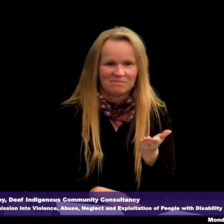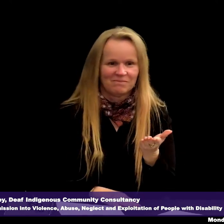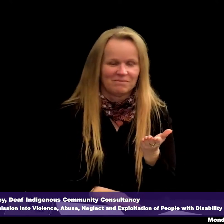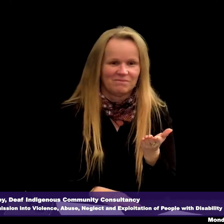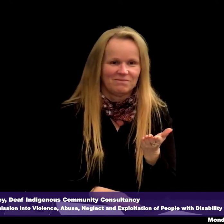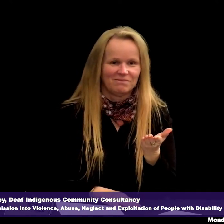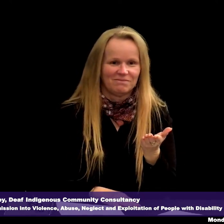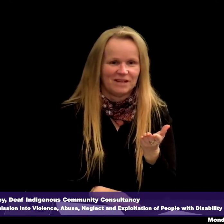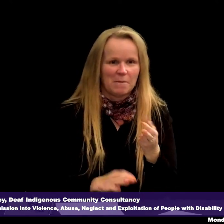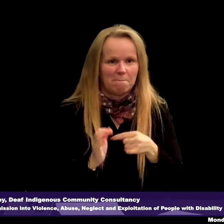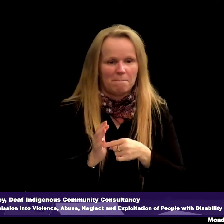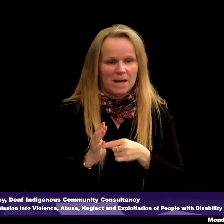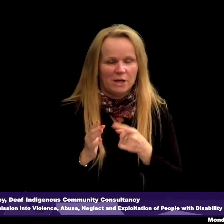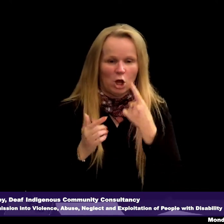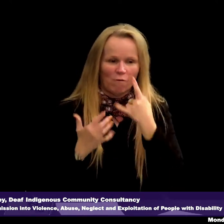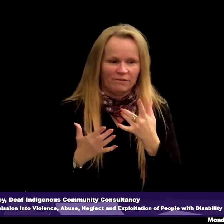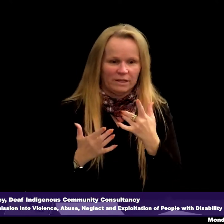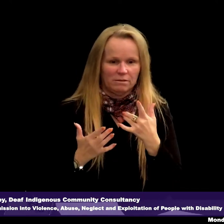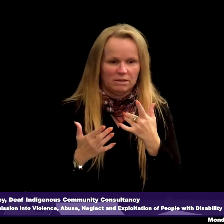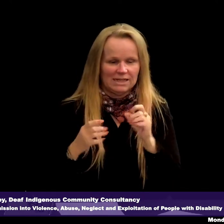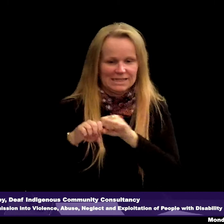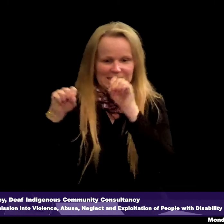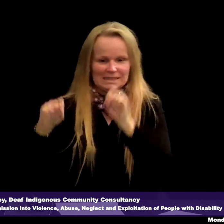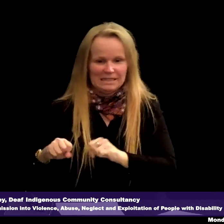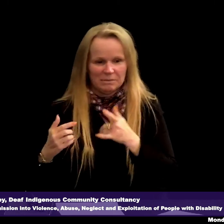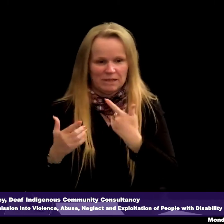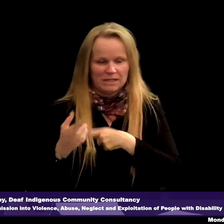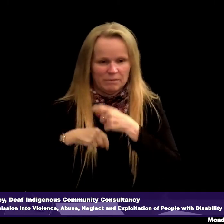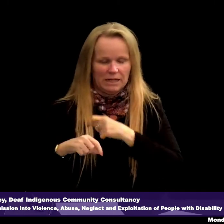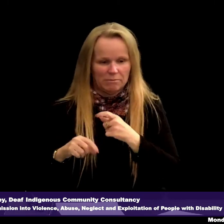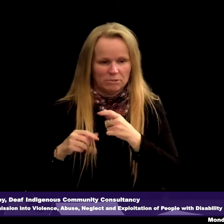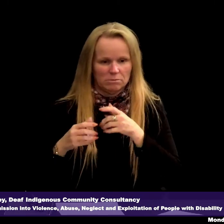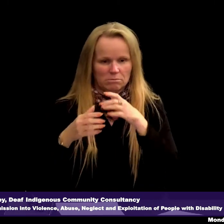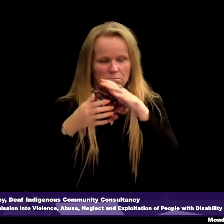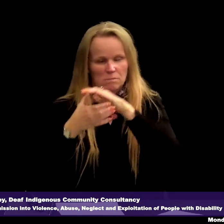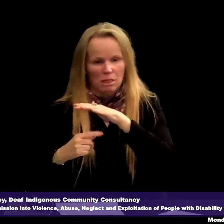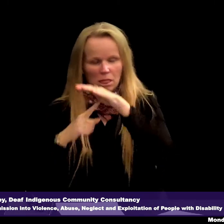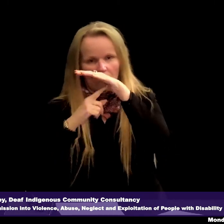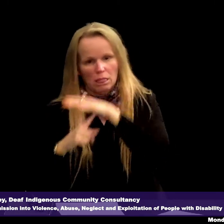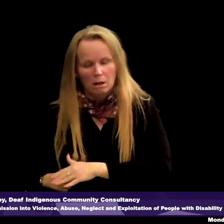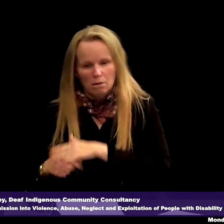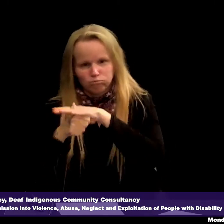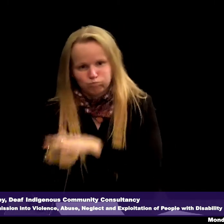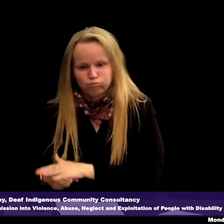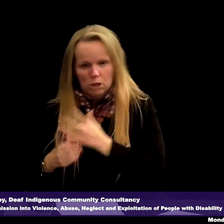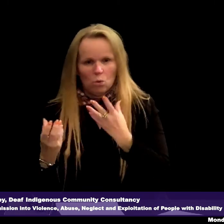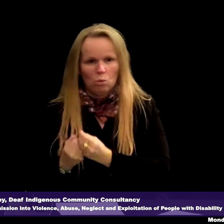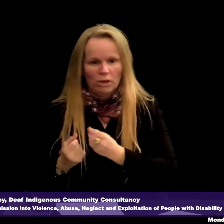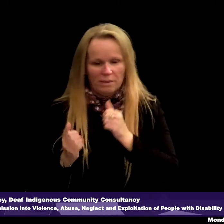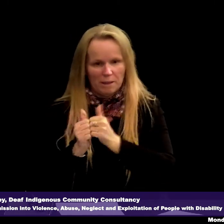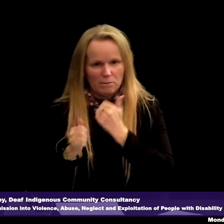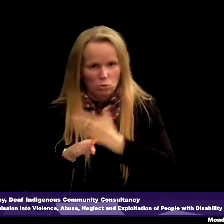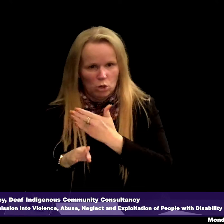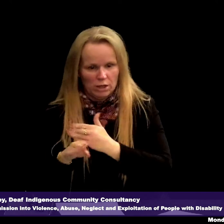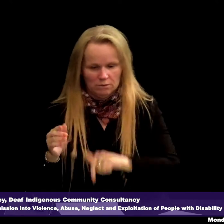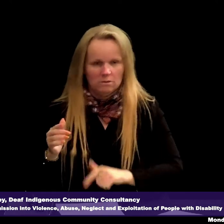employ them; however, often the system, I find, has become just so oppressive and it's